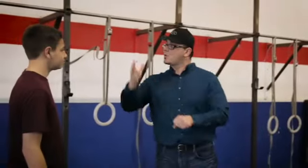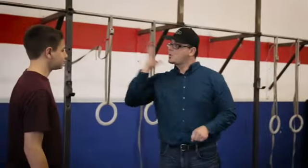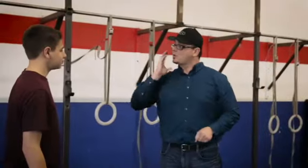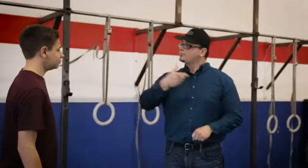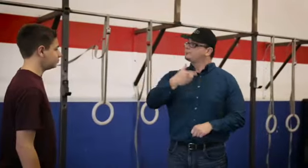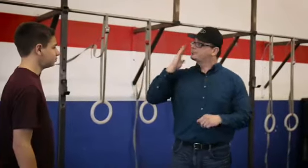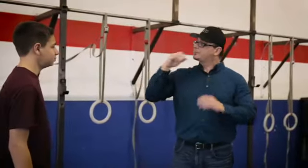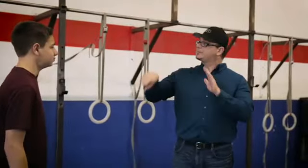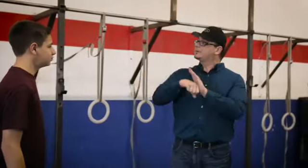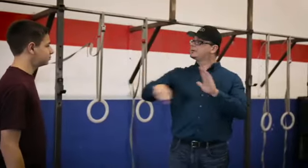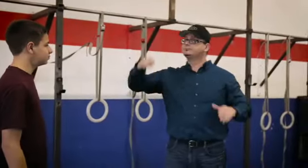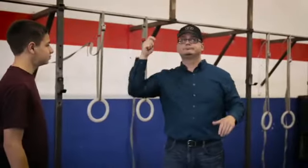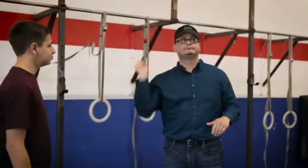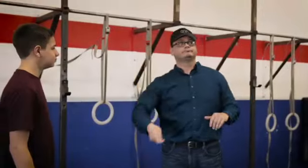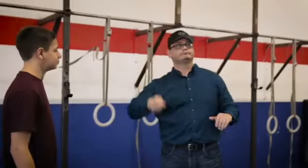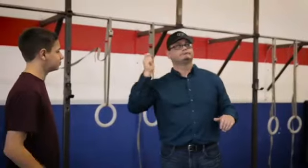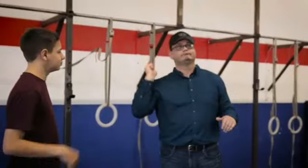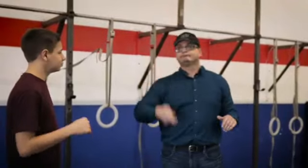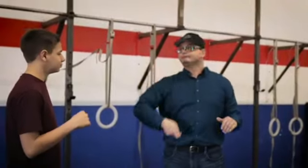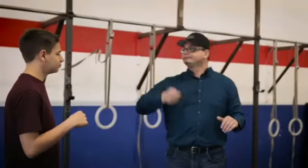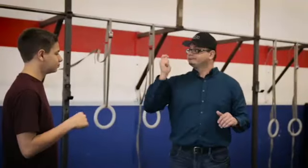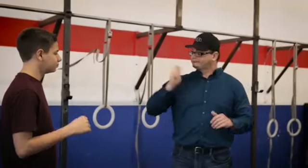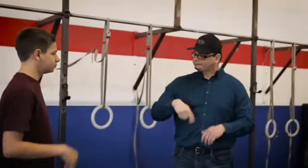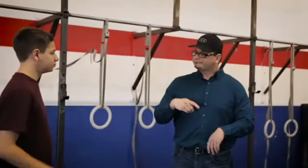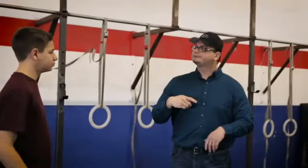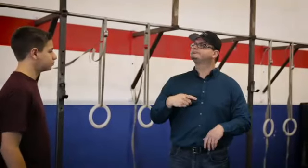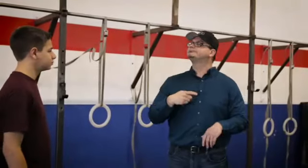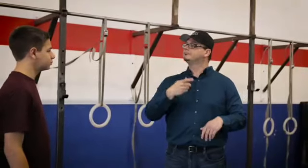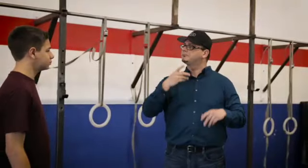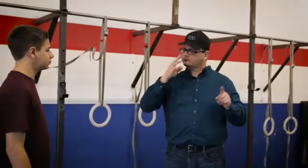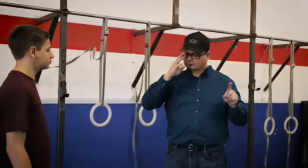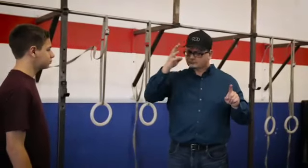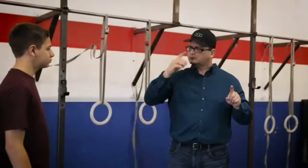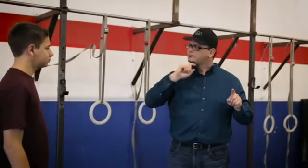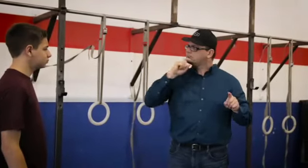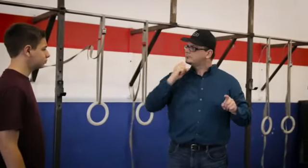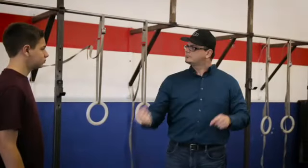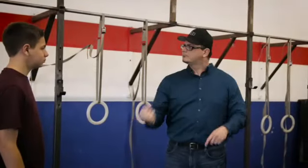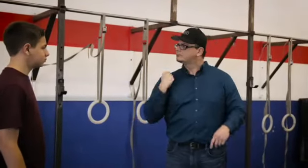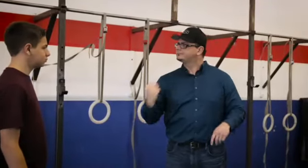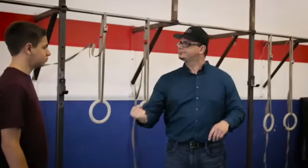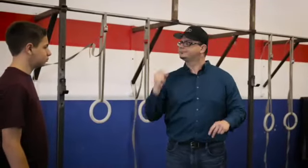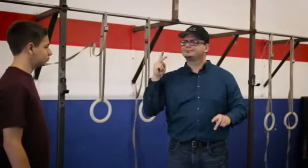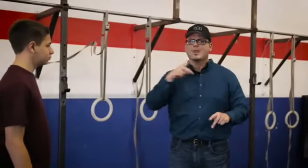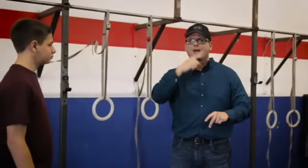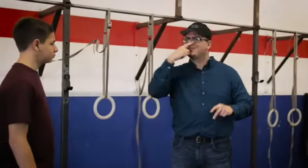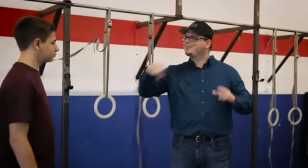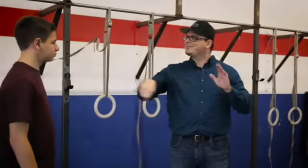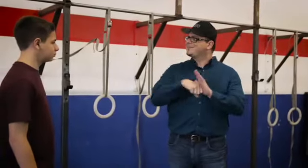150 years ago, you would have to lift up and down to ring a church bell. Then a metal weight was invented, and people would move it the same way to get exercise.